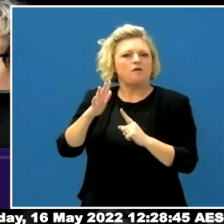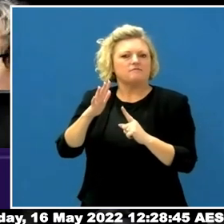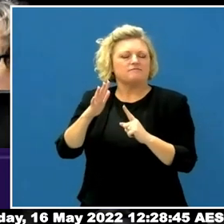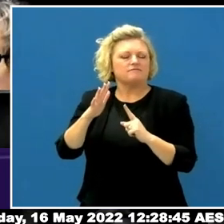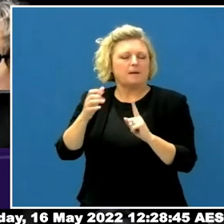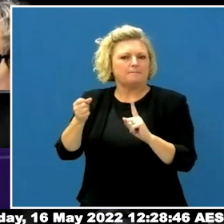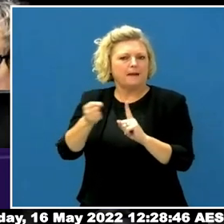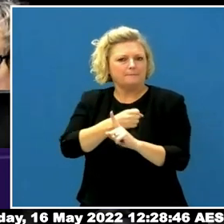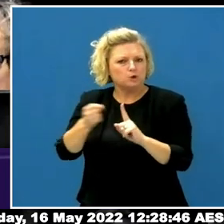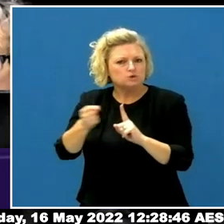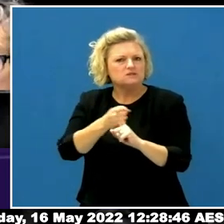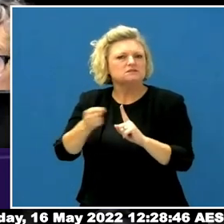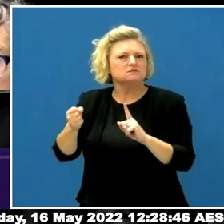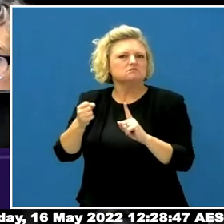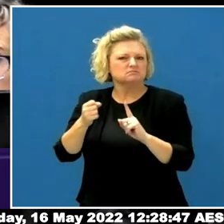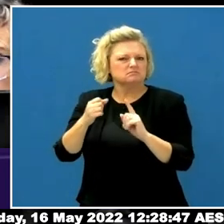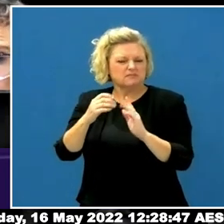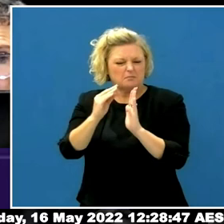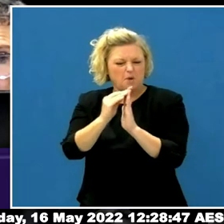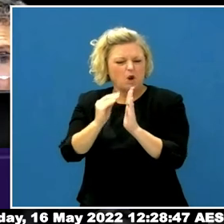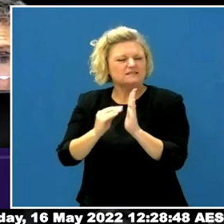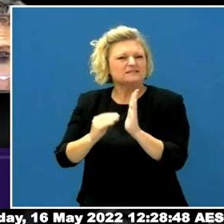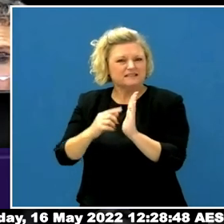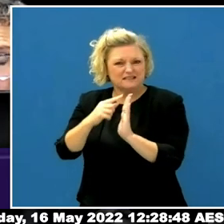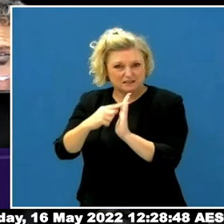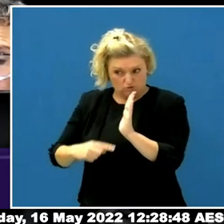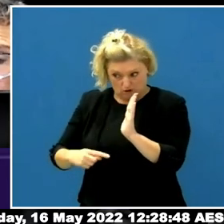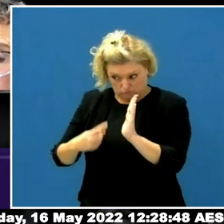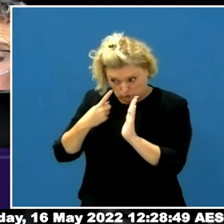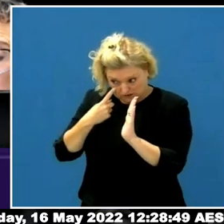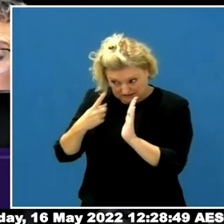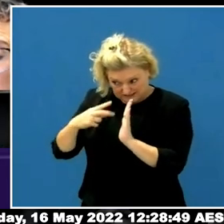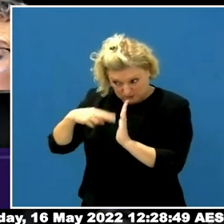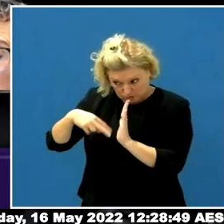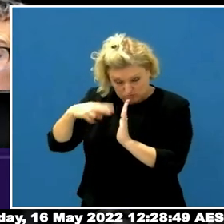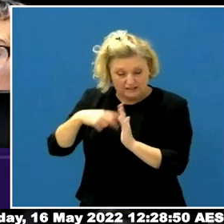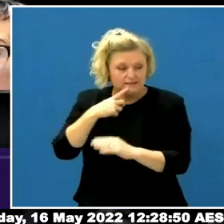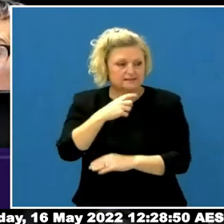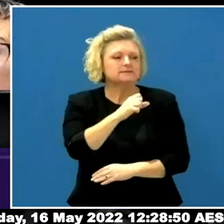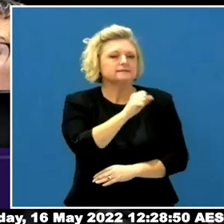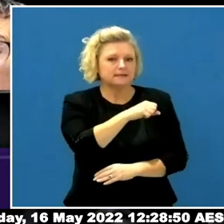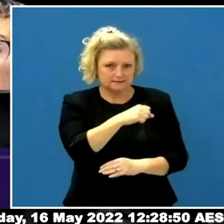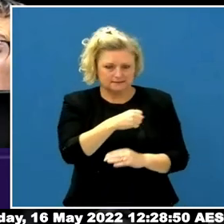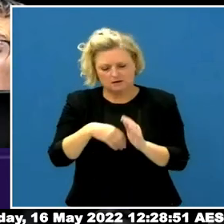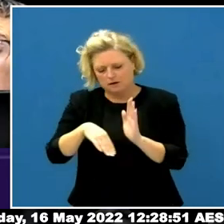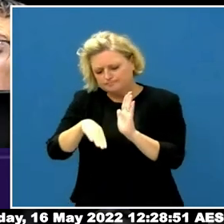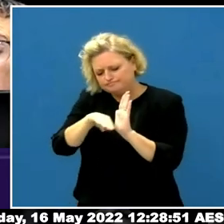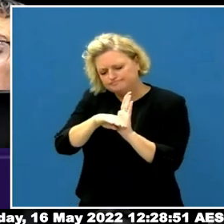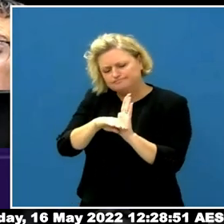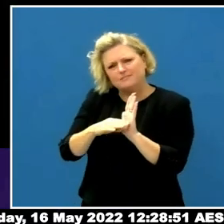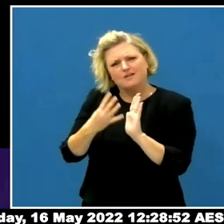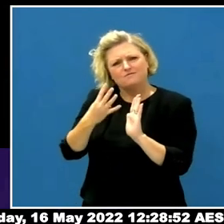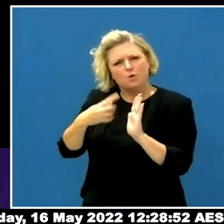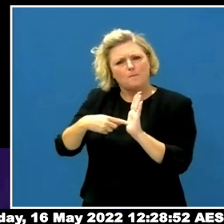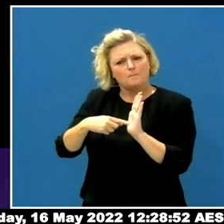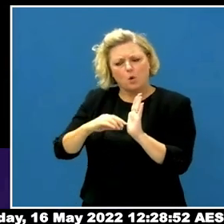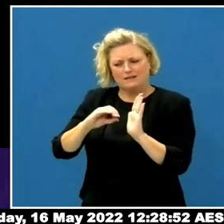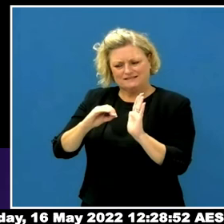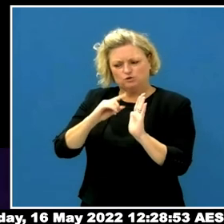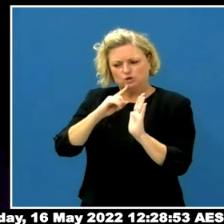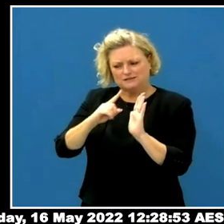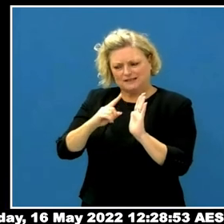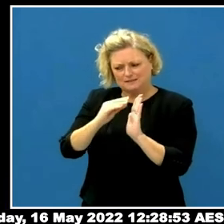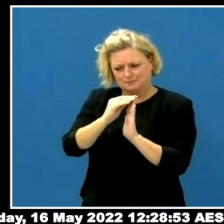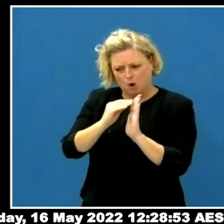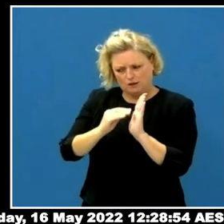Yes. MR FOGARTY: 4.0 reads policy and 4.2 is where I'd like to take you.